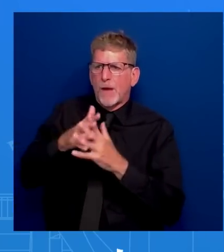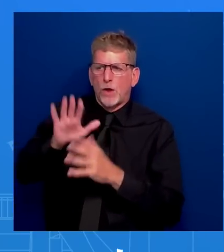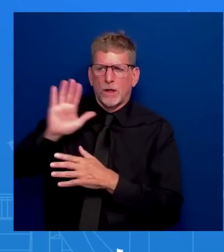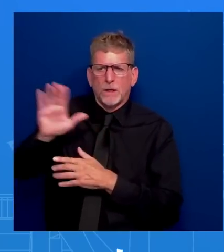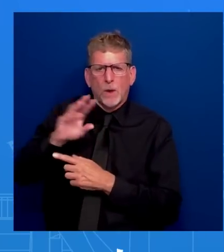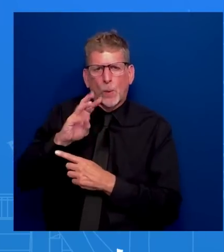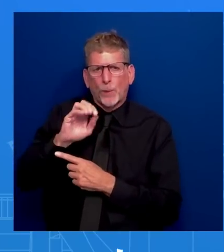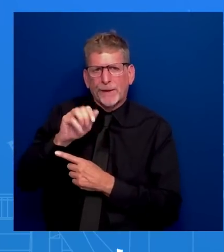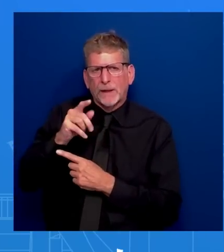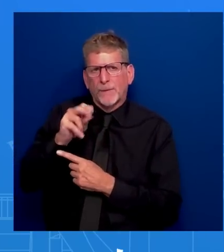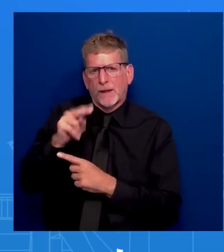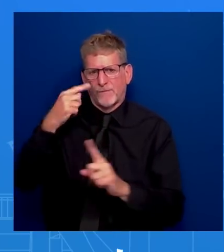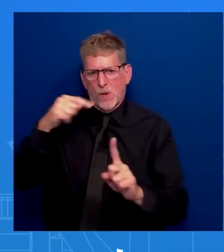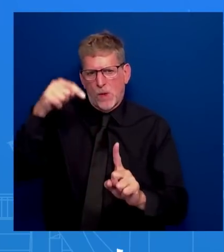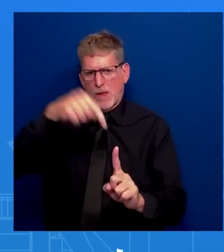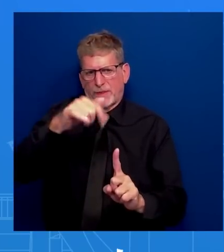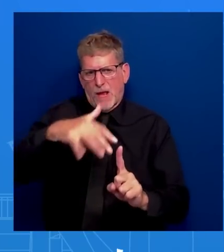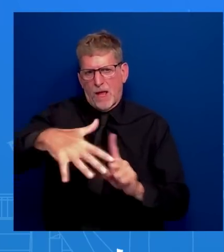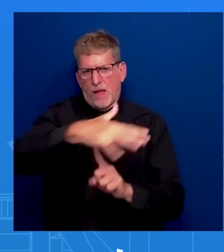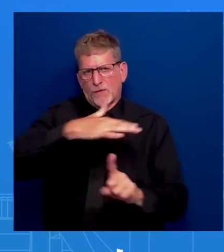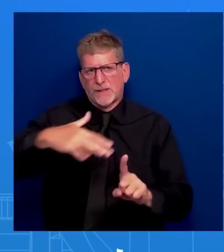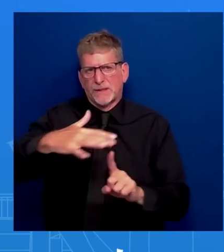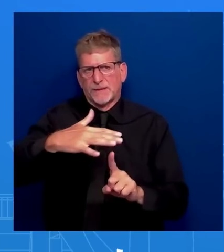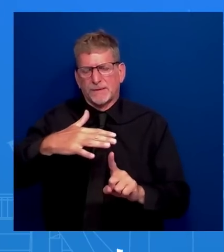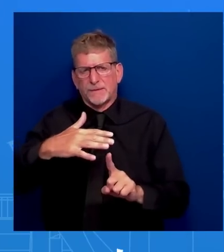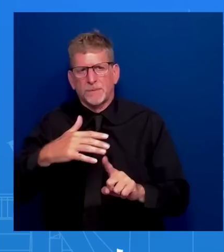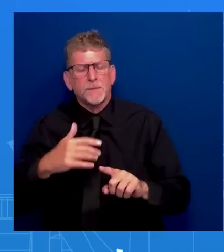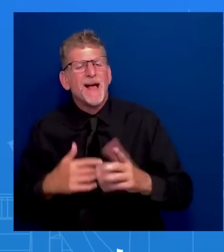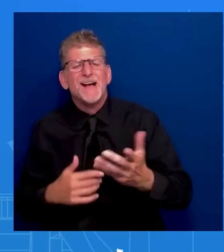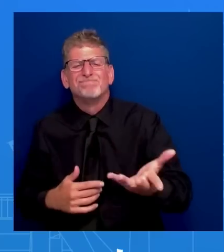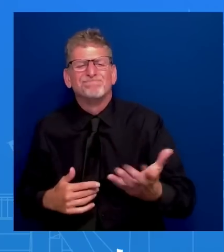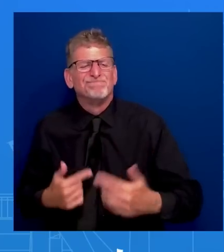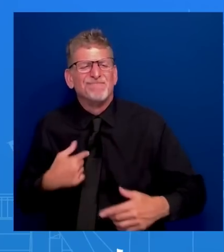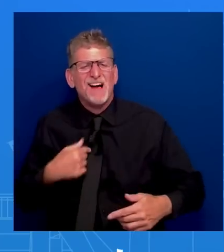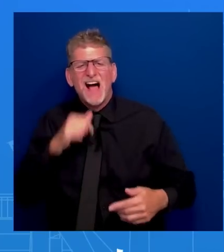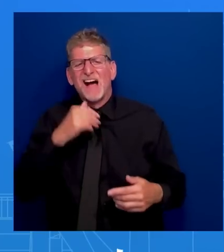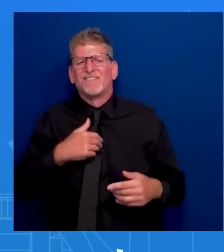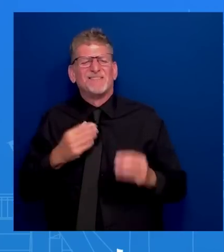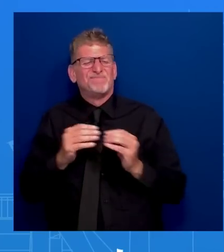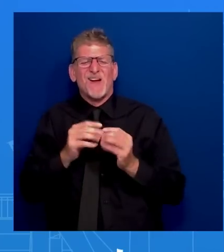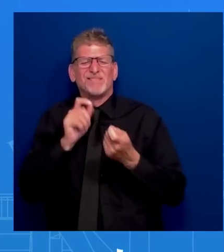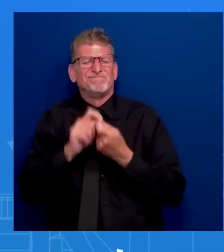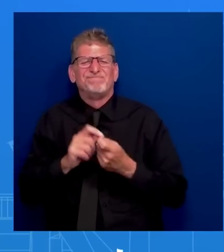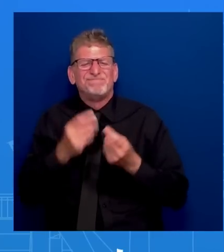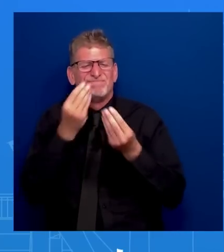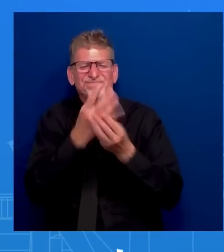going to continue to support Ukraine as they're fighting for their freedom, as they're fighting for their sovereignty,